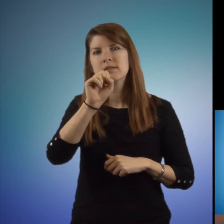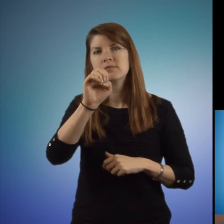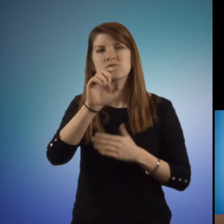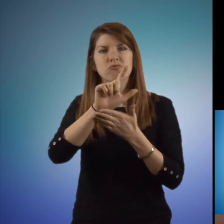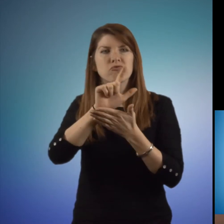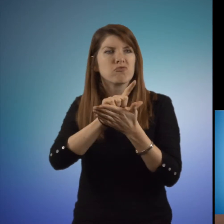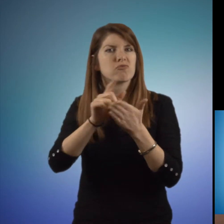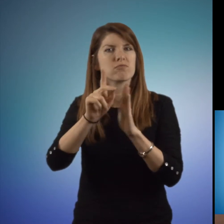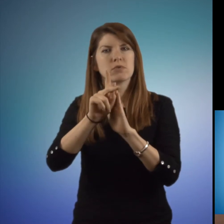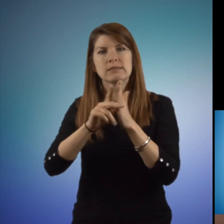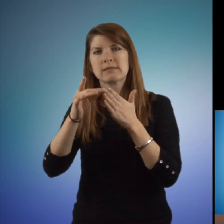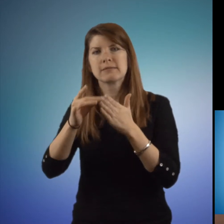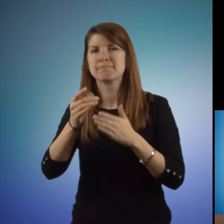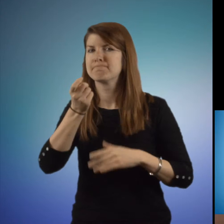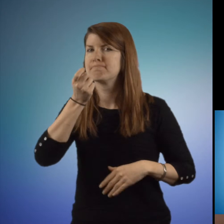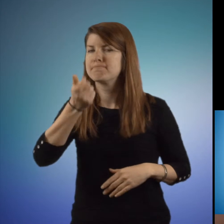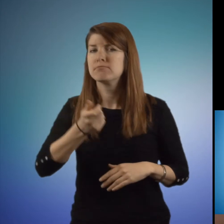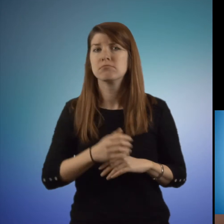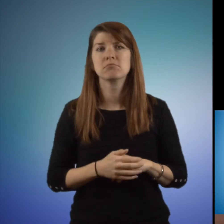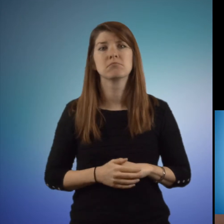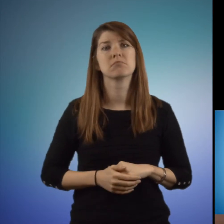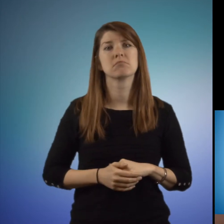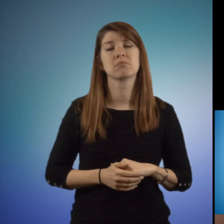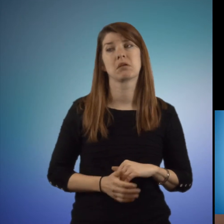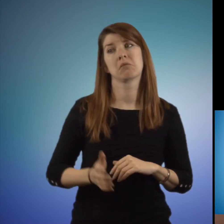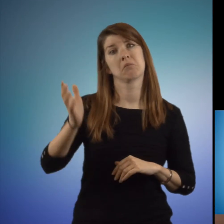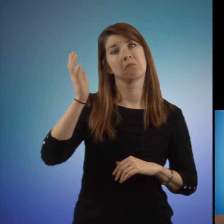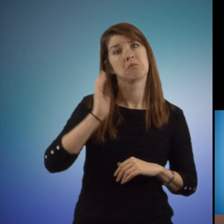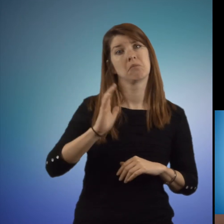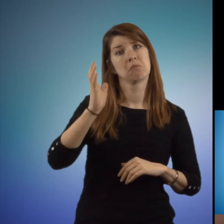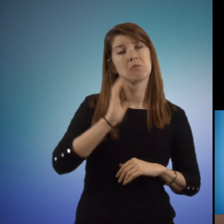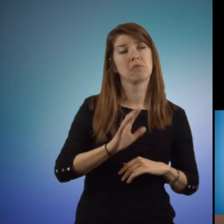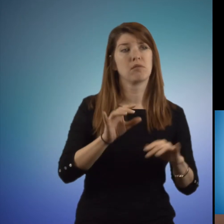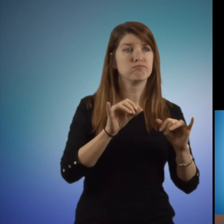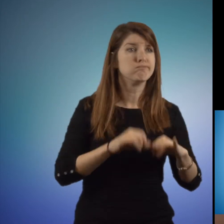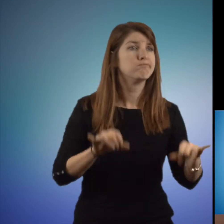And so in the days when we pretty much routinely provided summer programs for deaf and hard